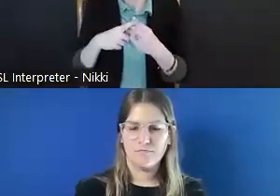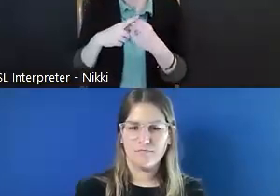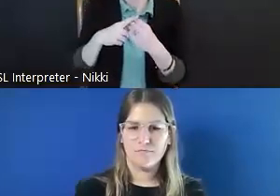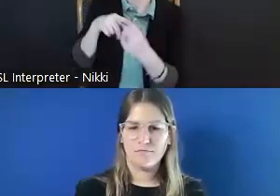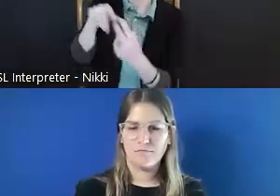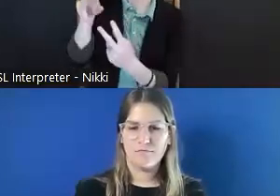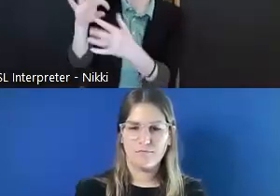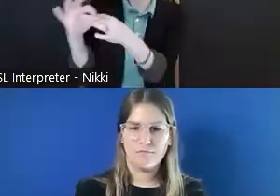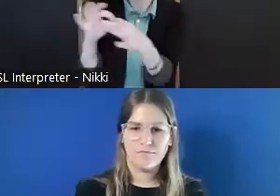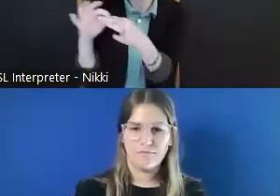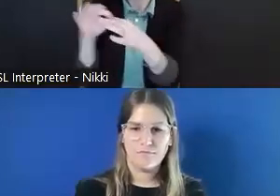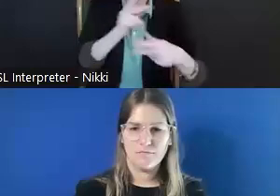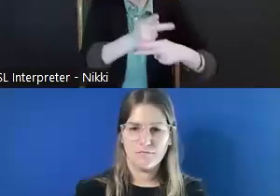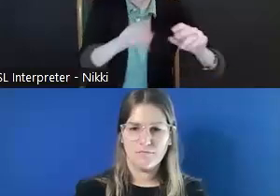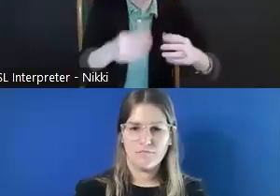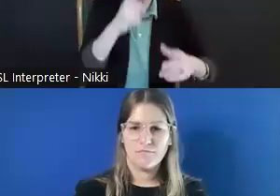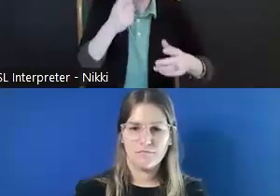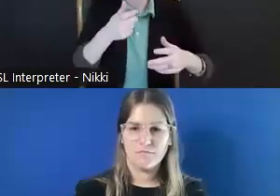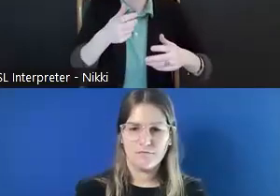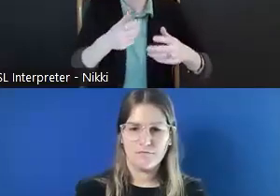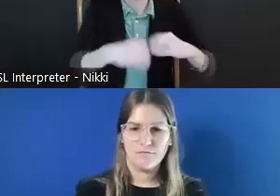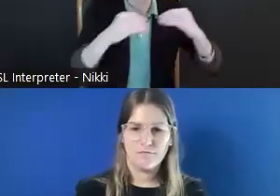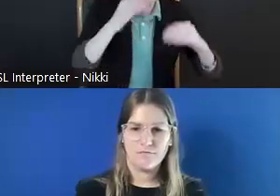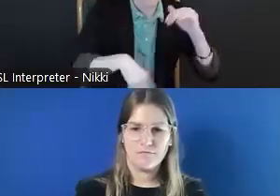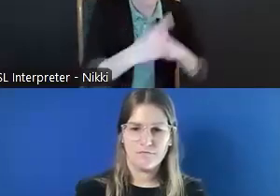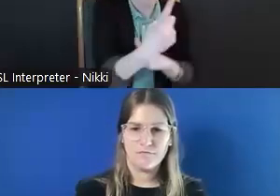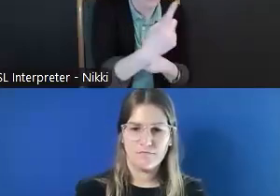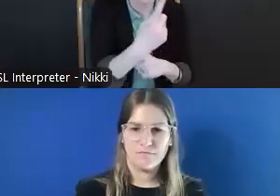even beyond all this like family approaches that for those who work with families might